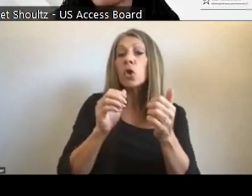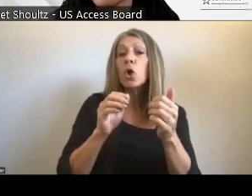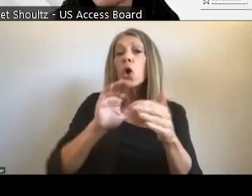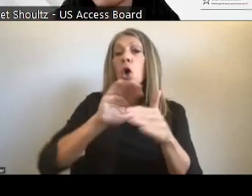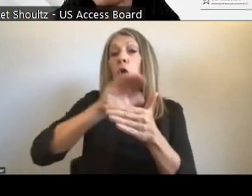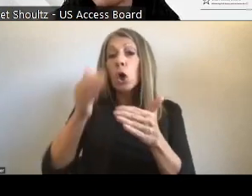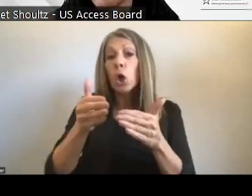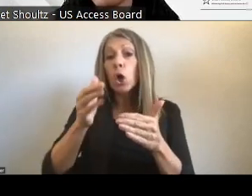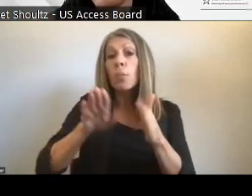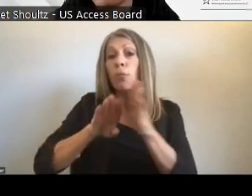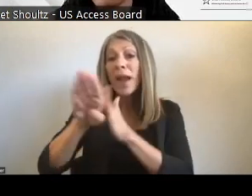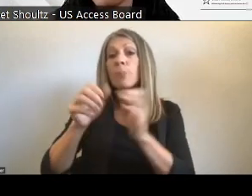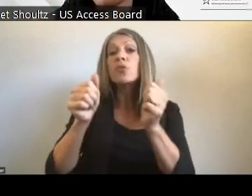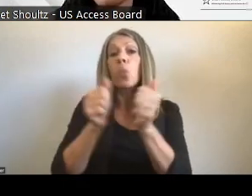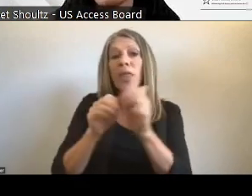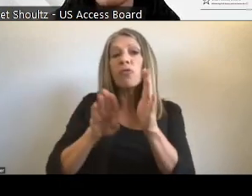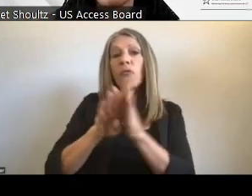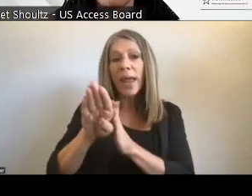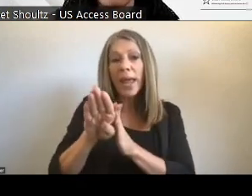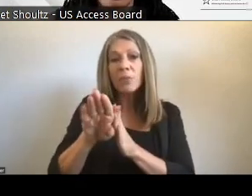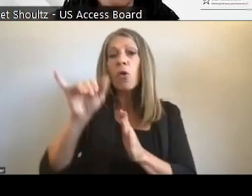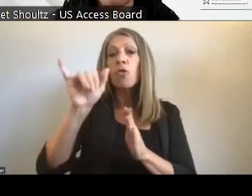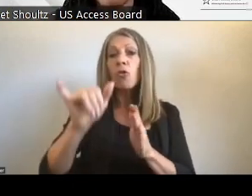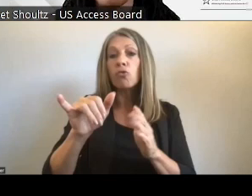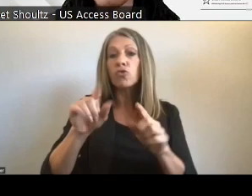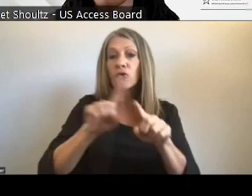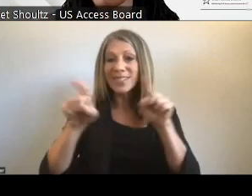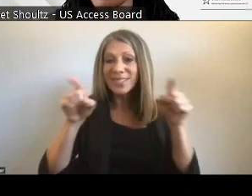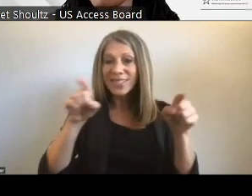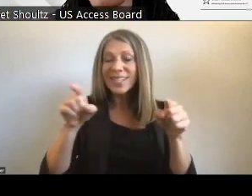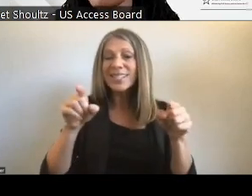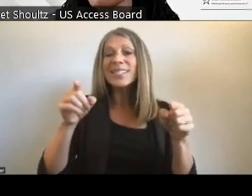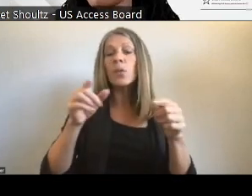So it clarified that those are distinct elements with unique requirements.